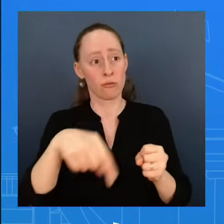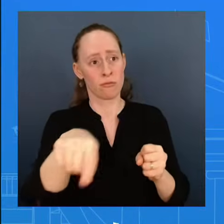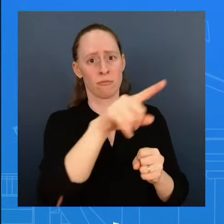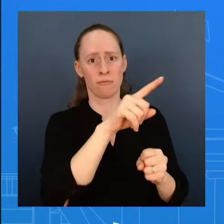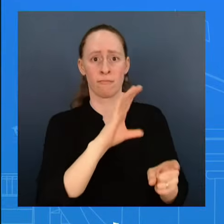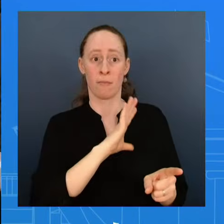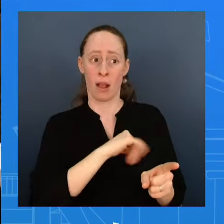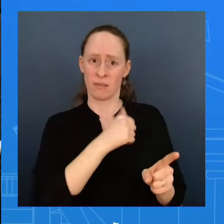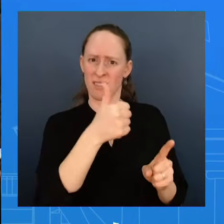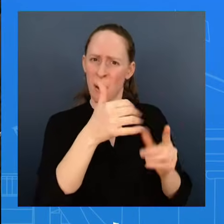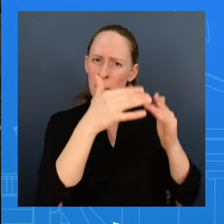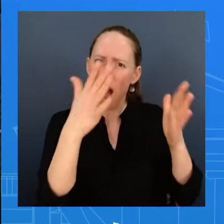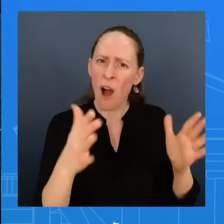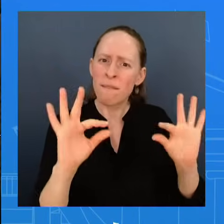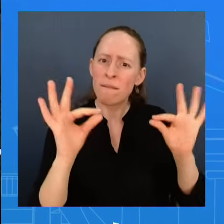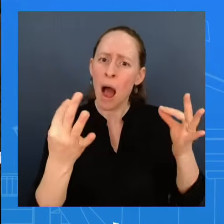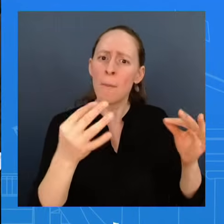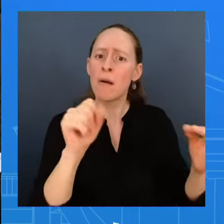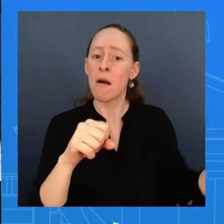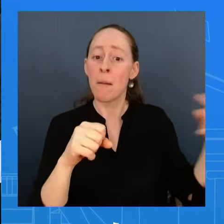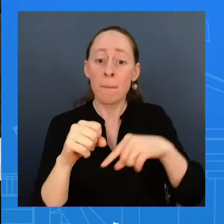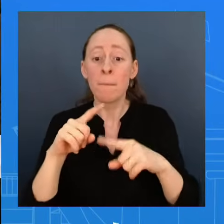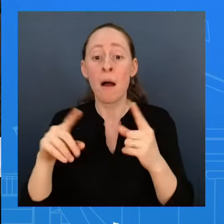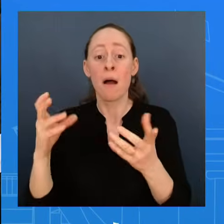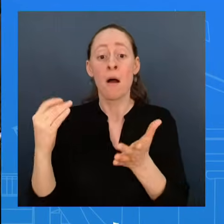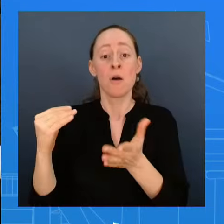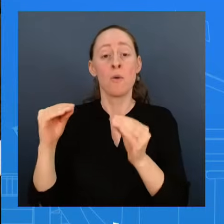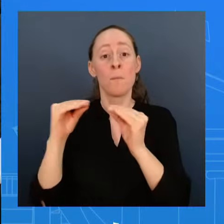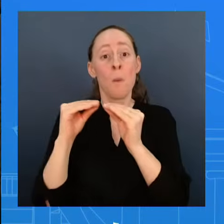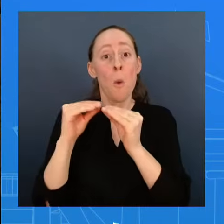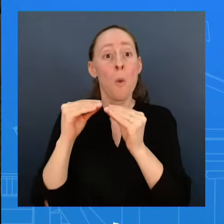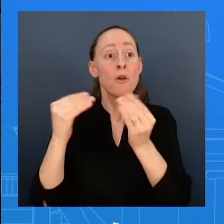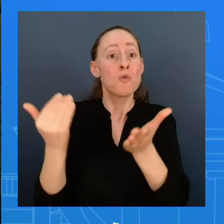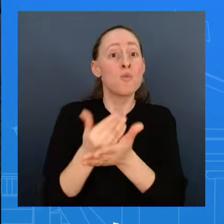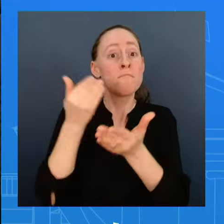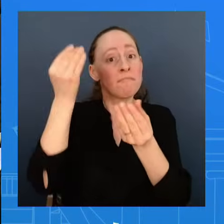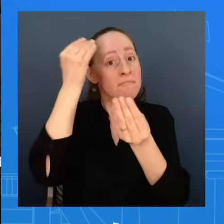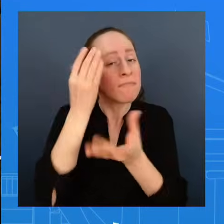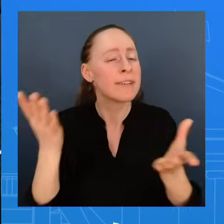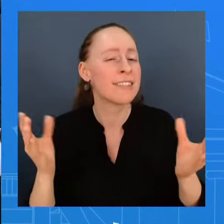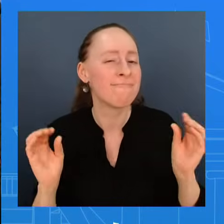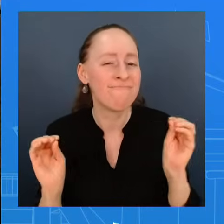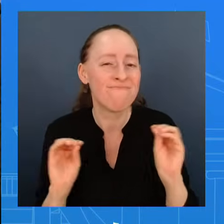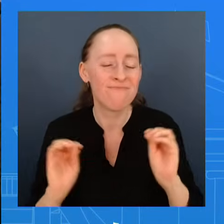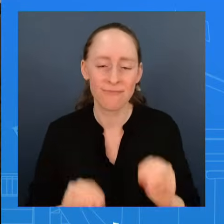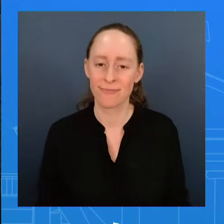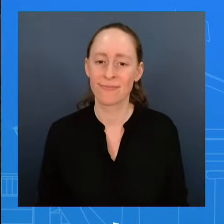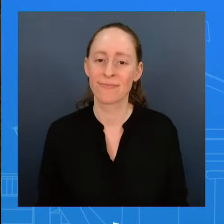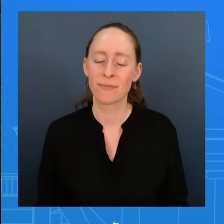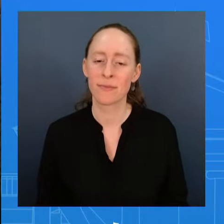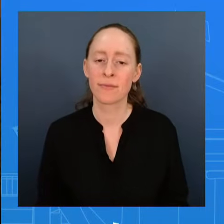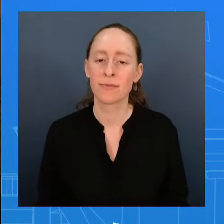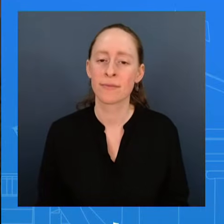The Press: And then a quick one on communications with protests and people related to protests.